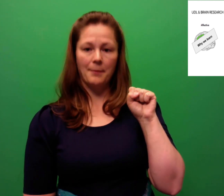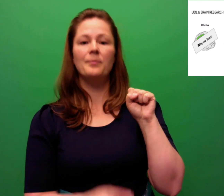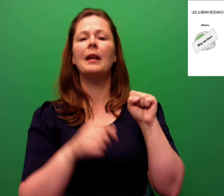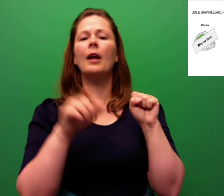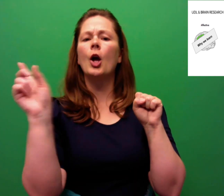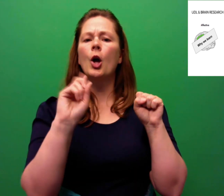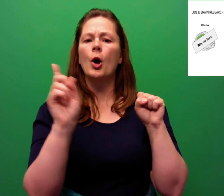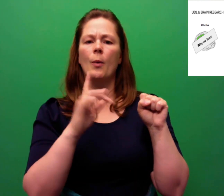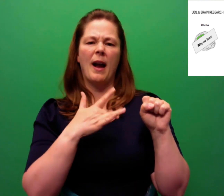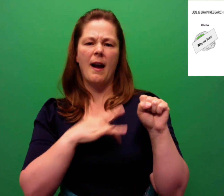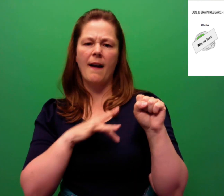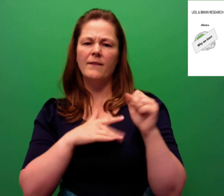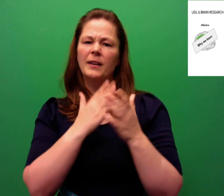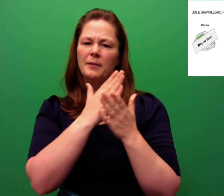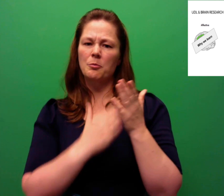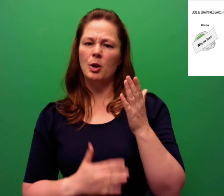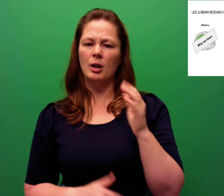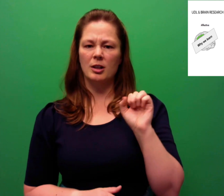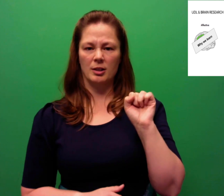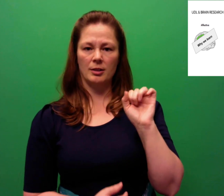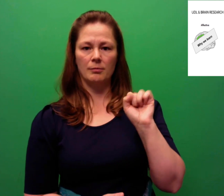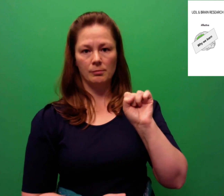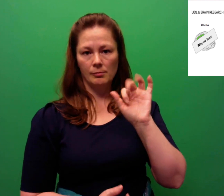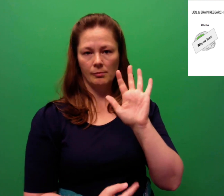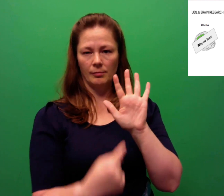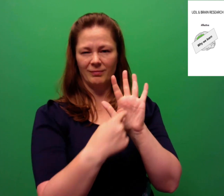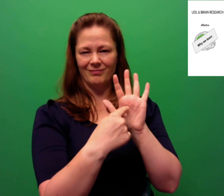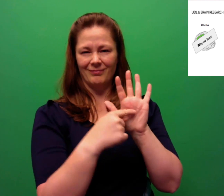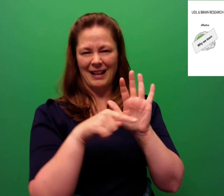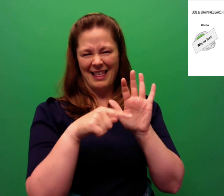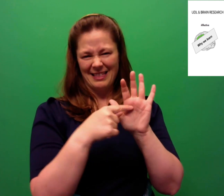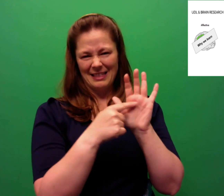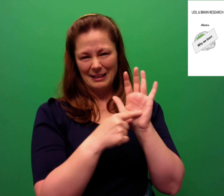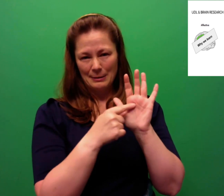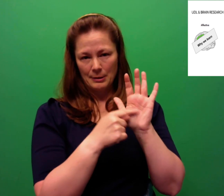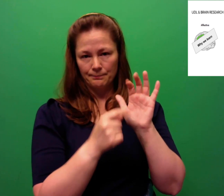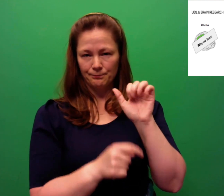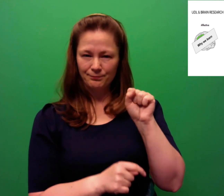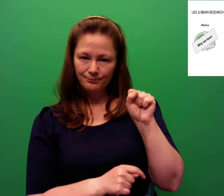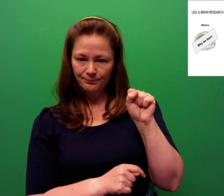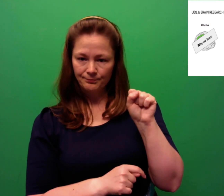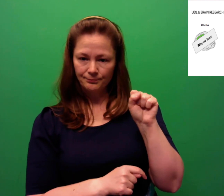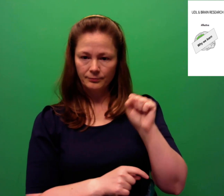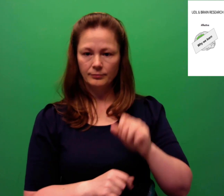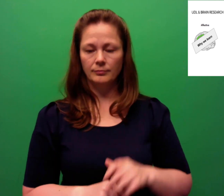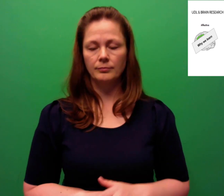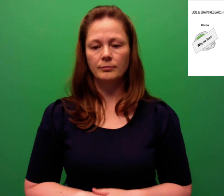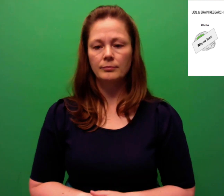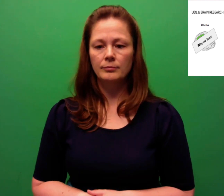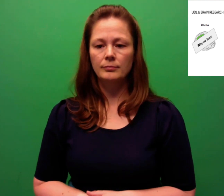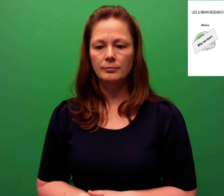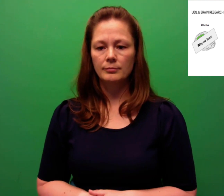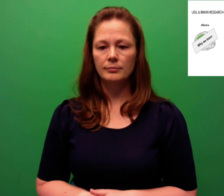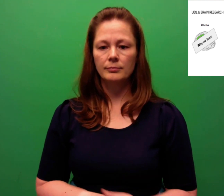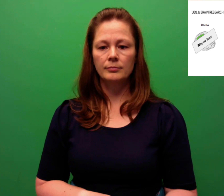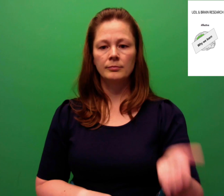affective part is in the middle here.